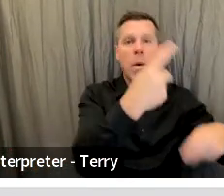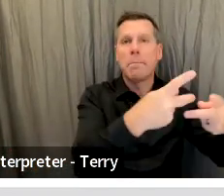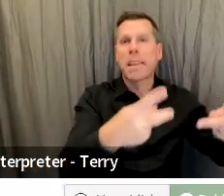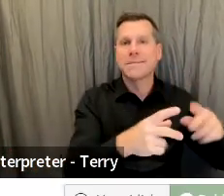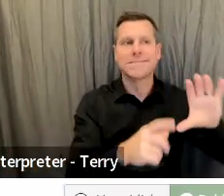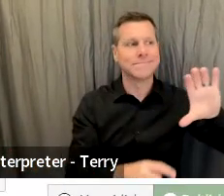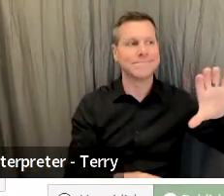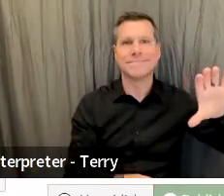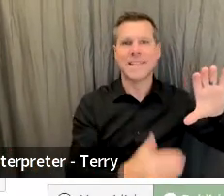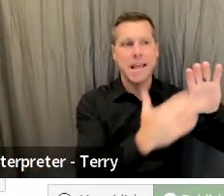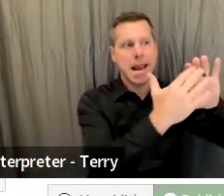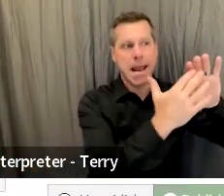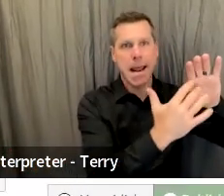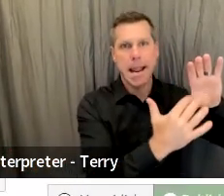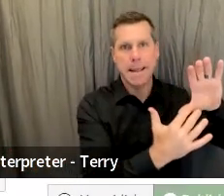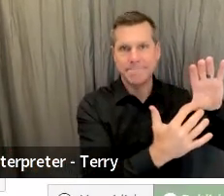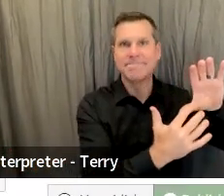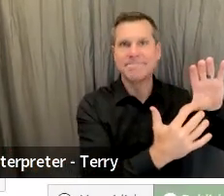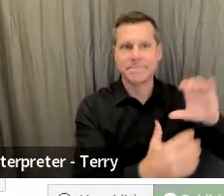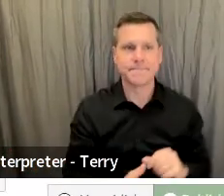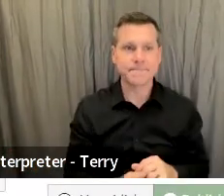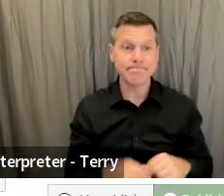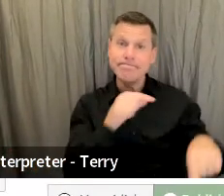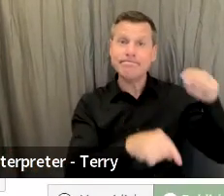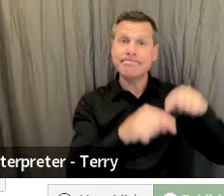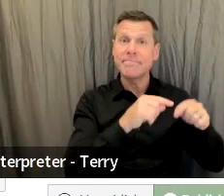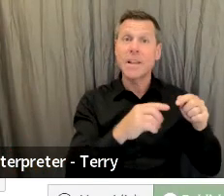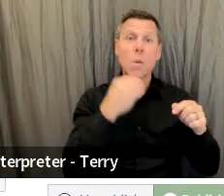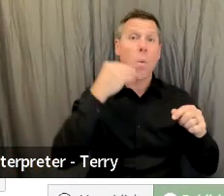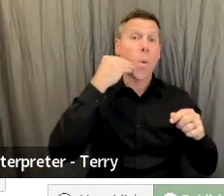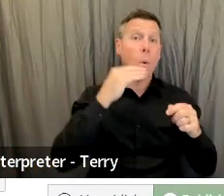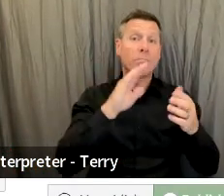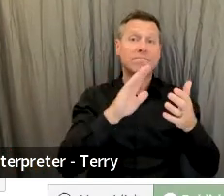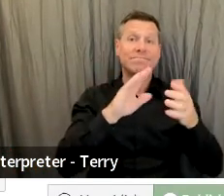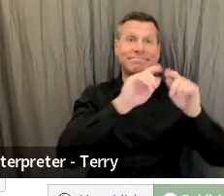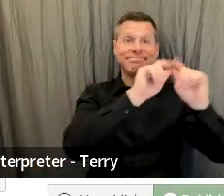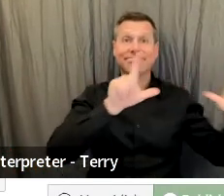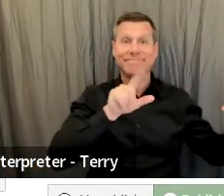So if you go back to the home screen, you can see that